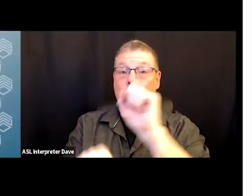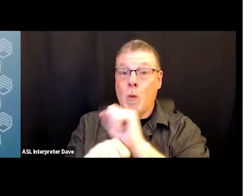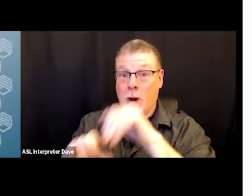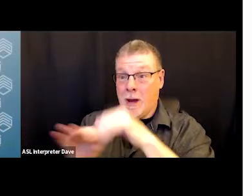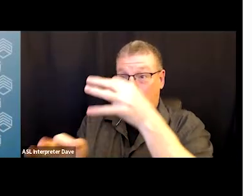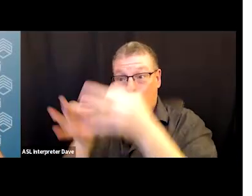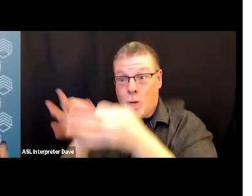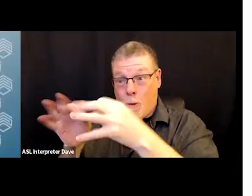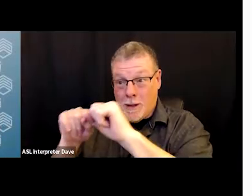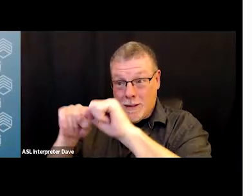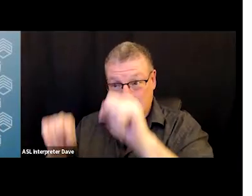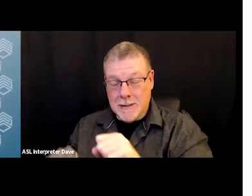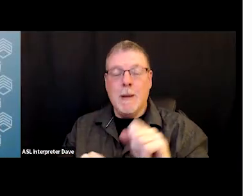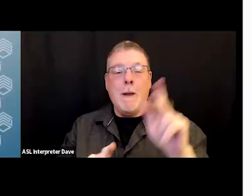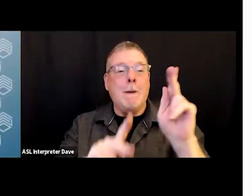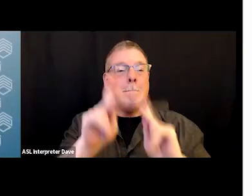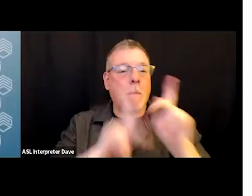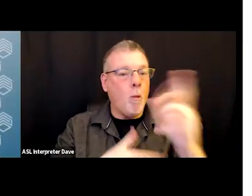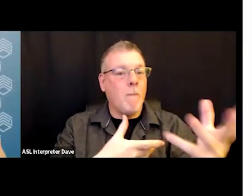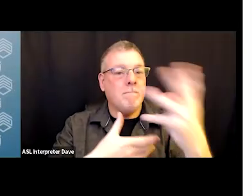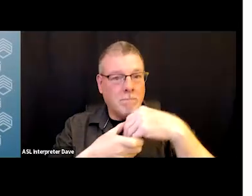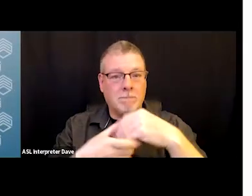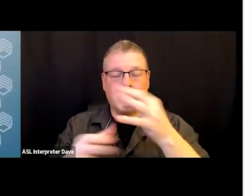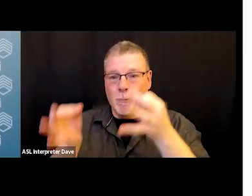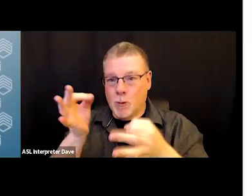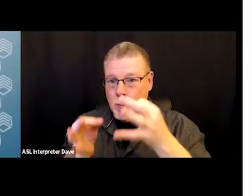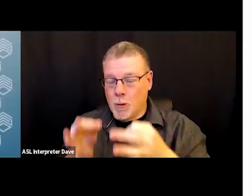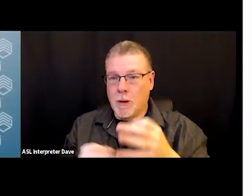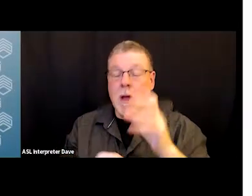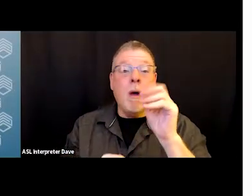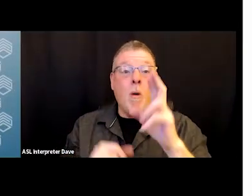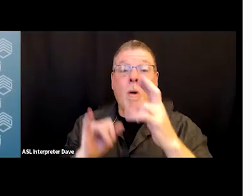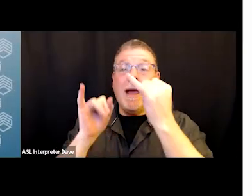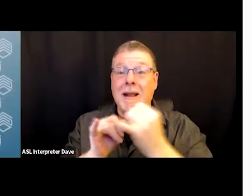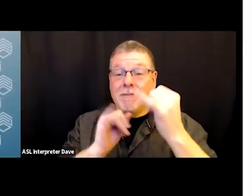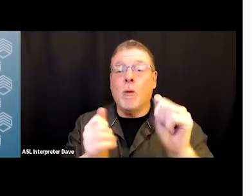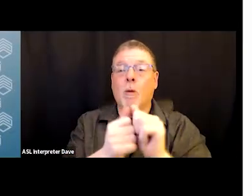if you work with justice-involved individuals, or if you work with individuals with a substance use disorder,